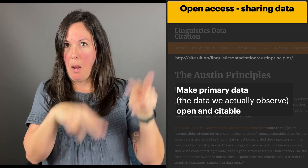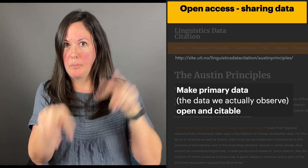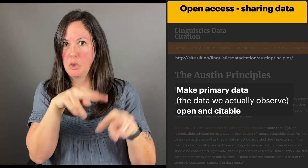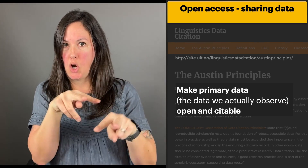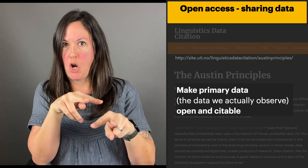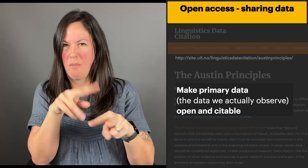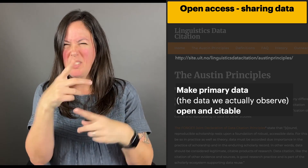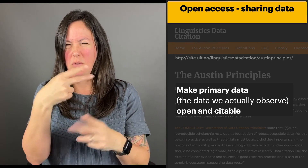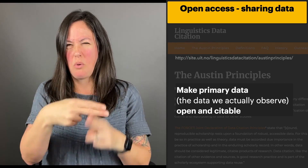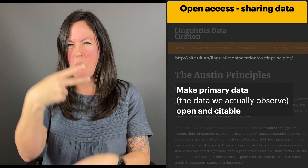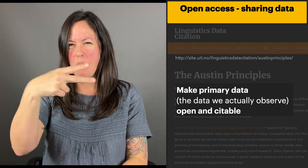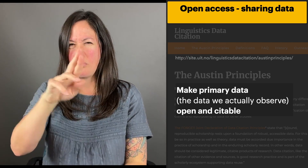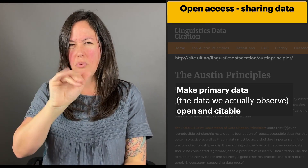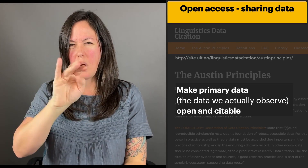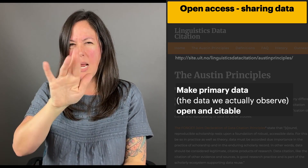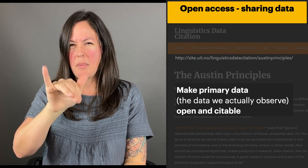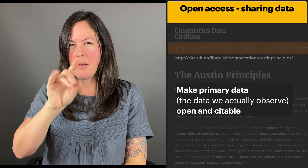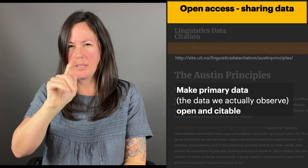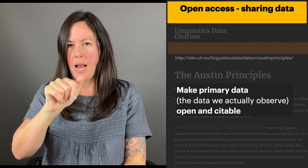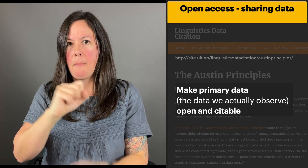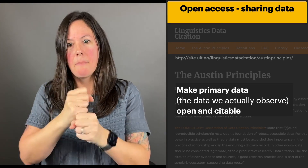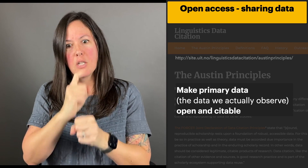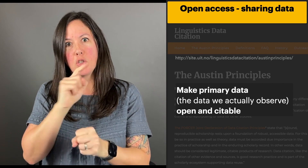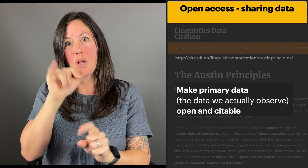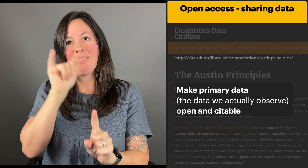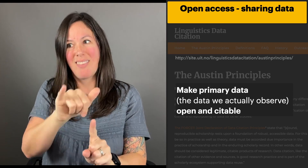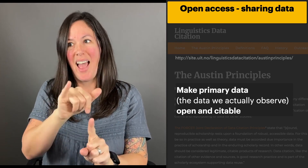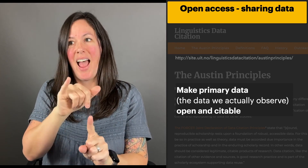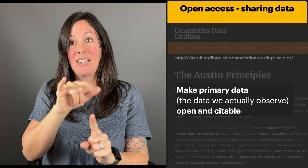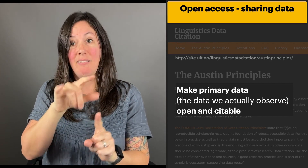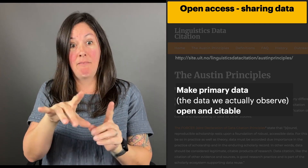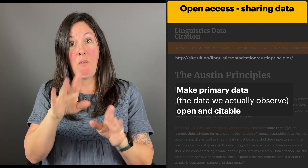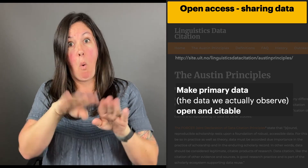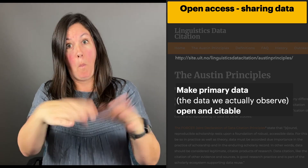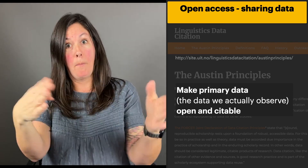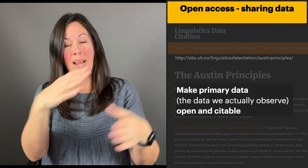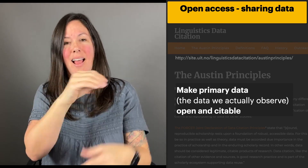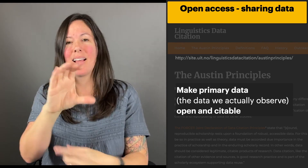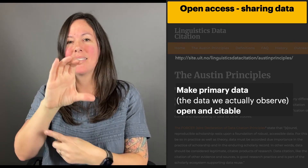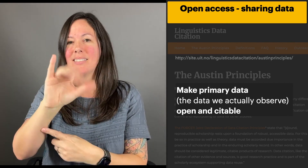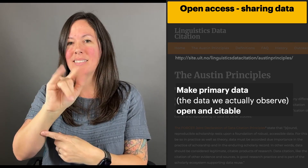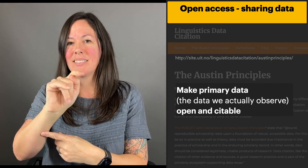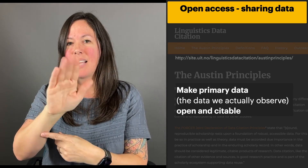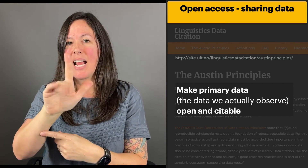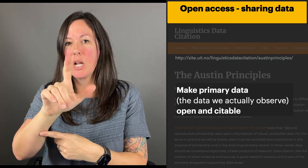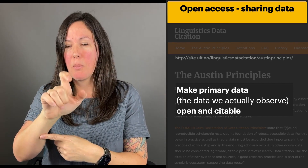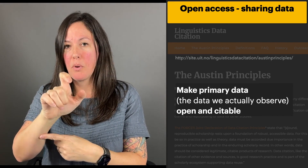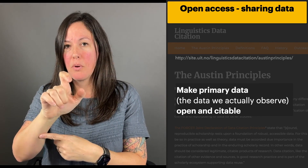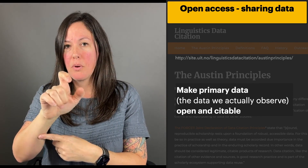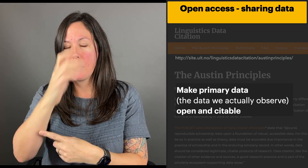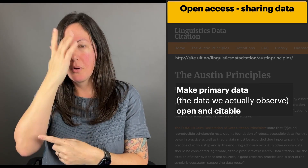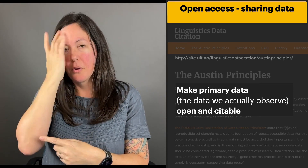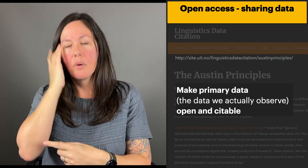and the goal of all of them is to make primary data the data that we actually observe